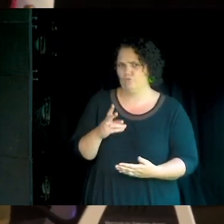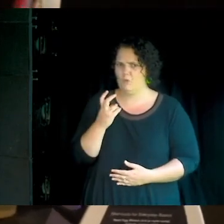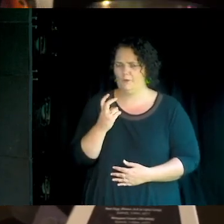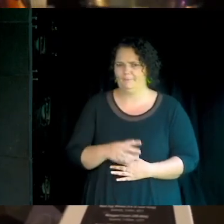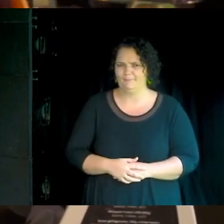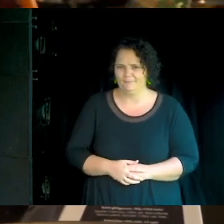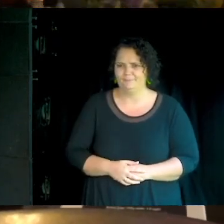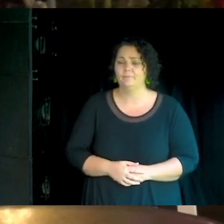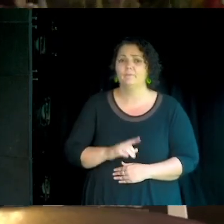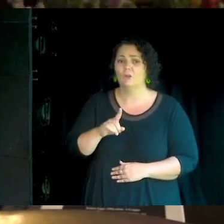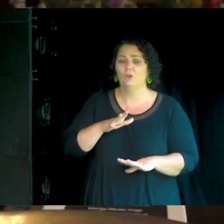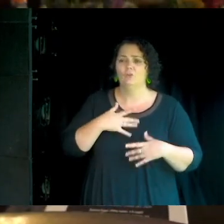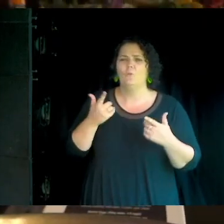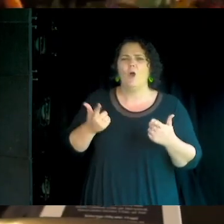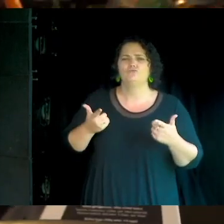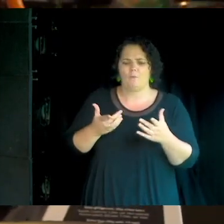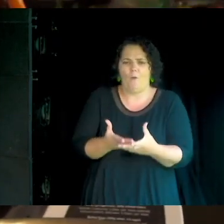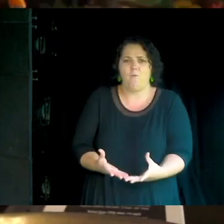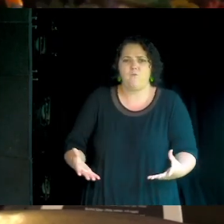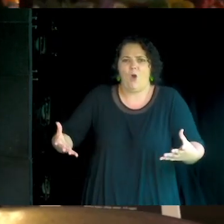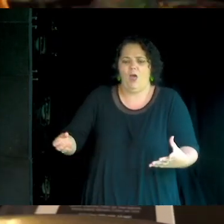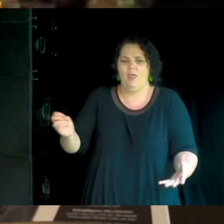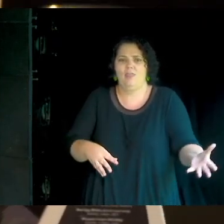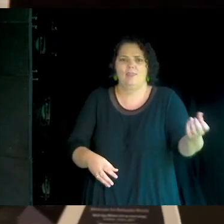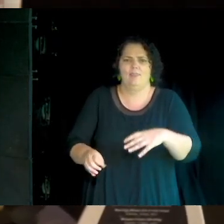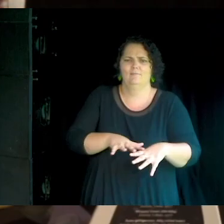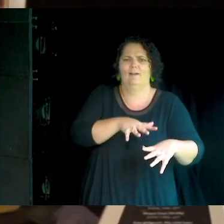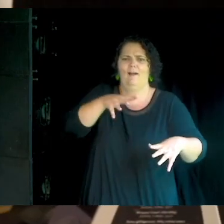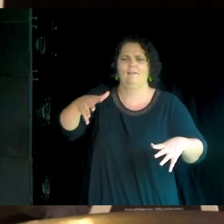want to overload the wok as well right because when you overload it it's very very hard for you